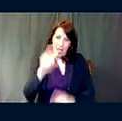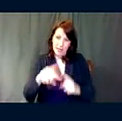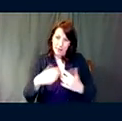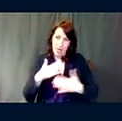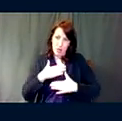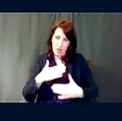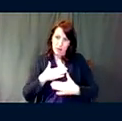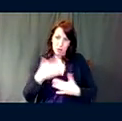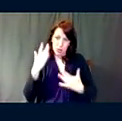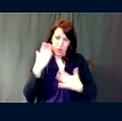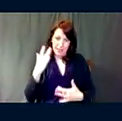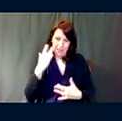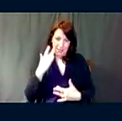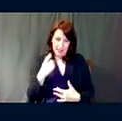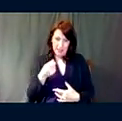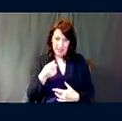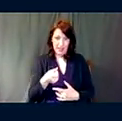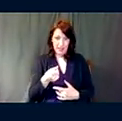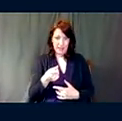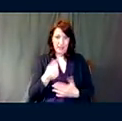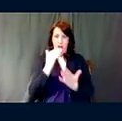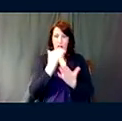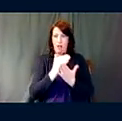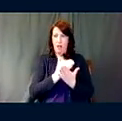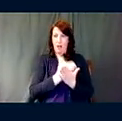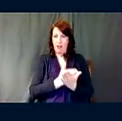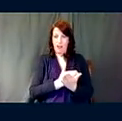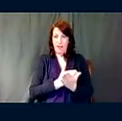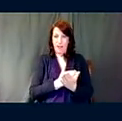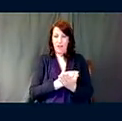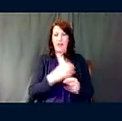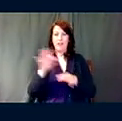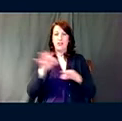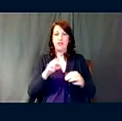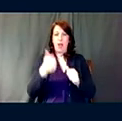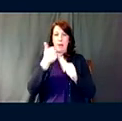SO WHAT YOU'LL SEE HERE IS THAT THIS IS OUR ENUMERATION LOG,